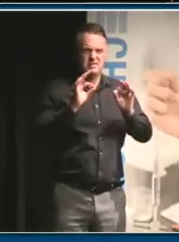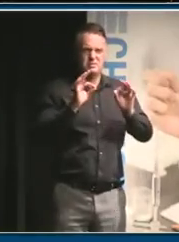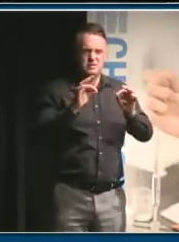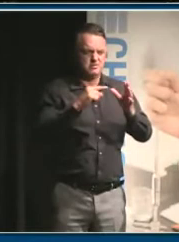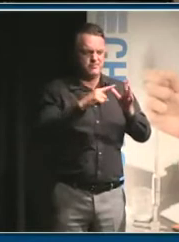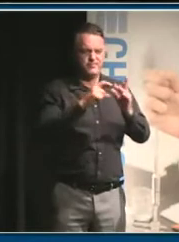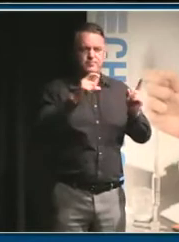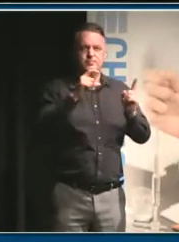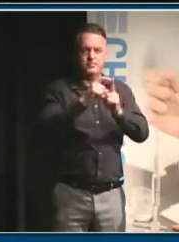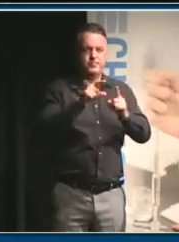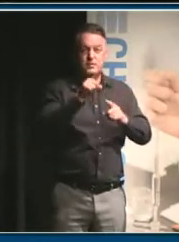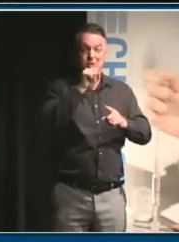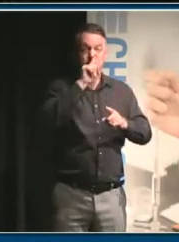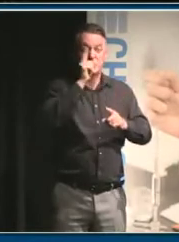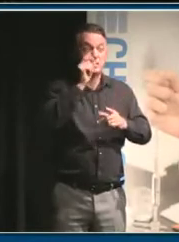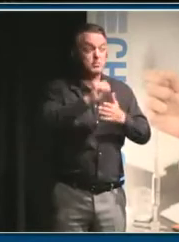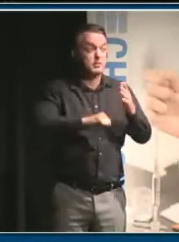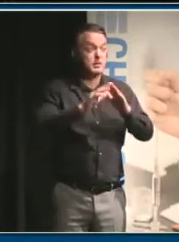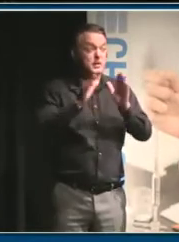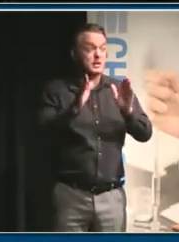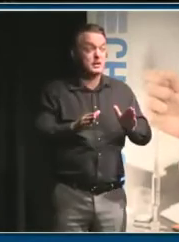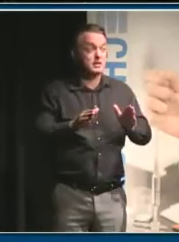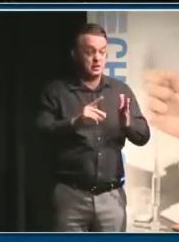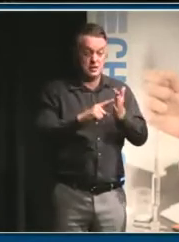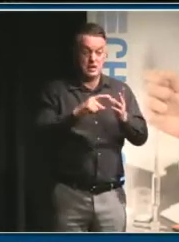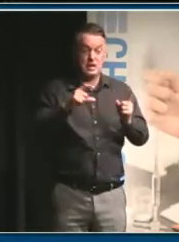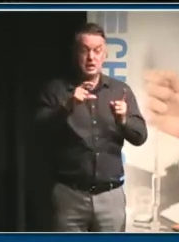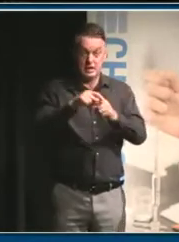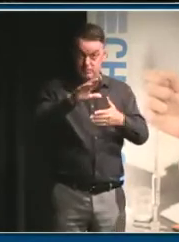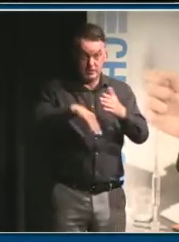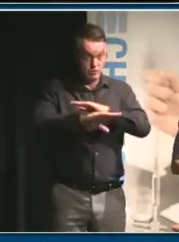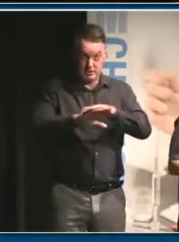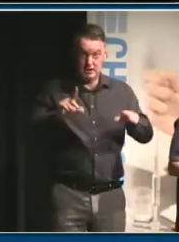You can't buy a house in the United States with lead paint but you can pour it on your head! And